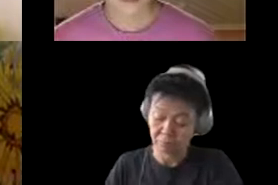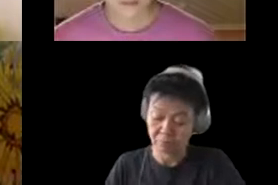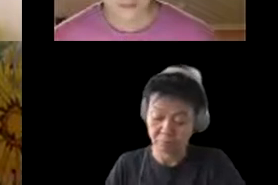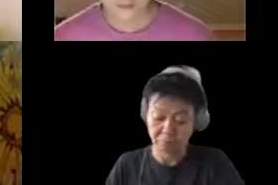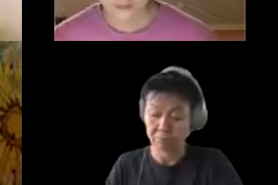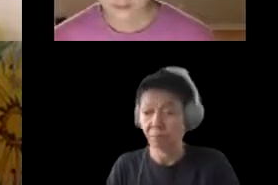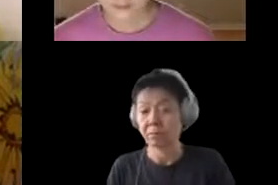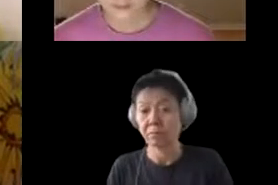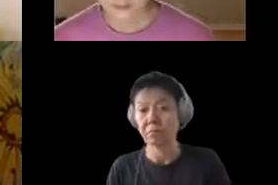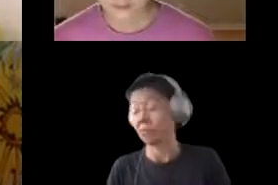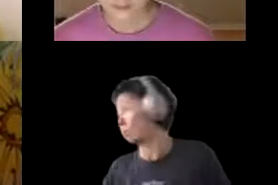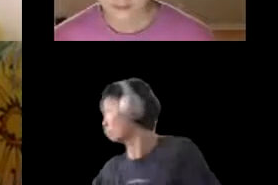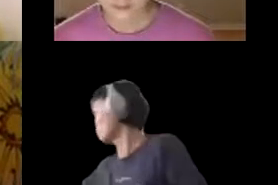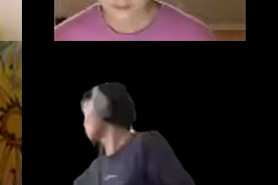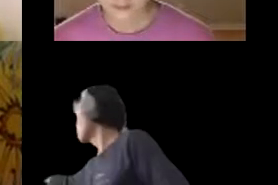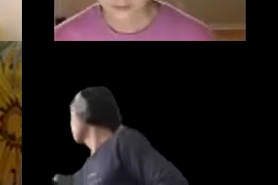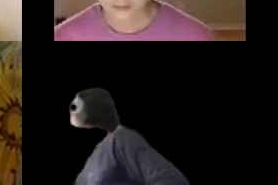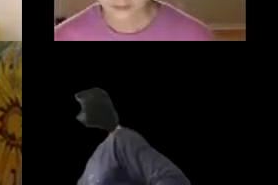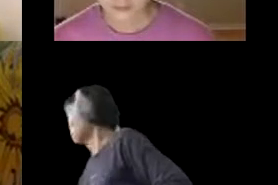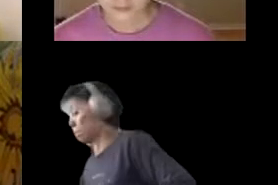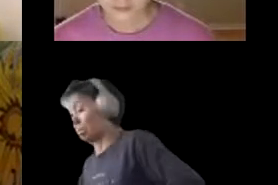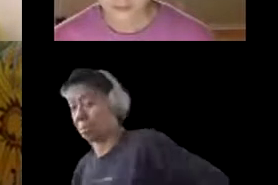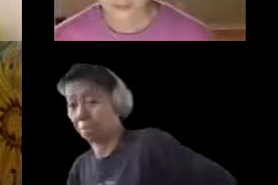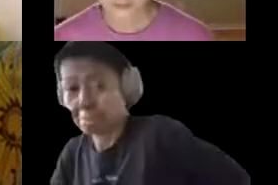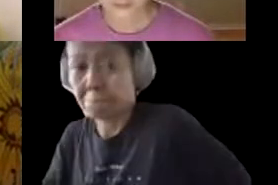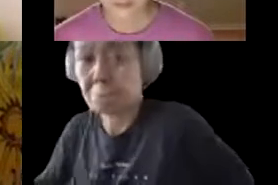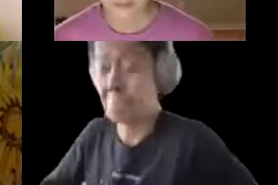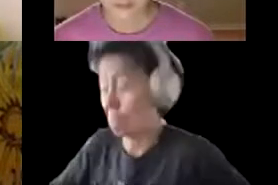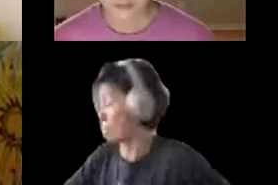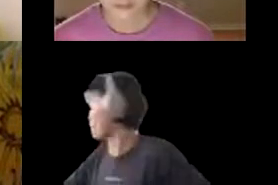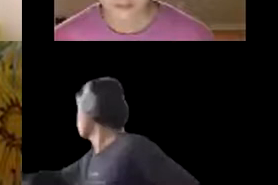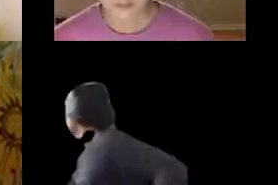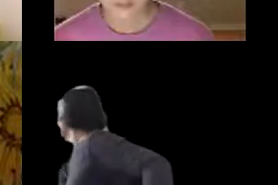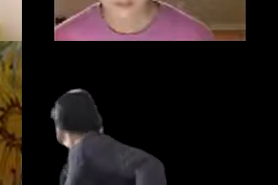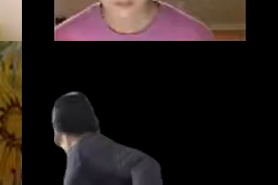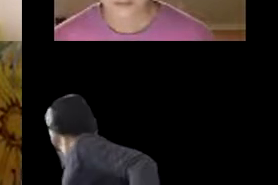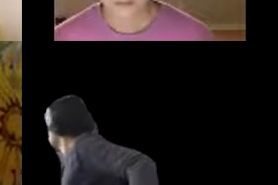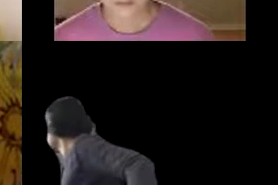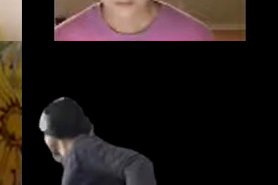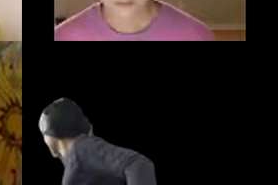and just this incredible amount of energy which was very heartening for me to see having just had one question,